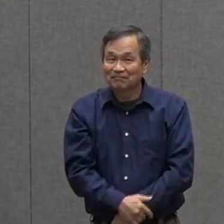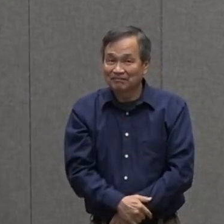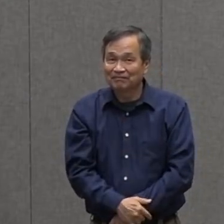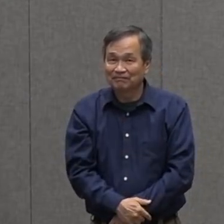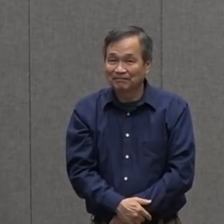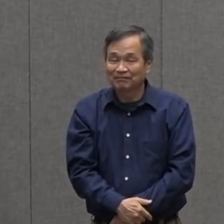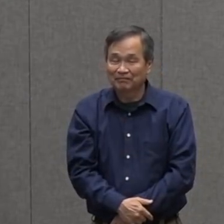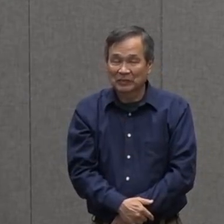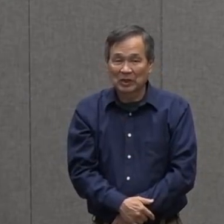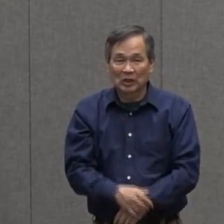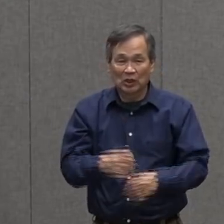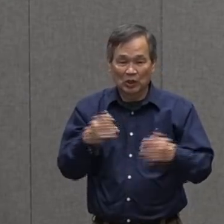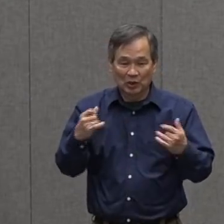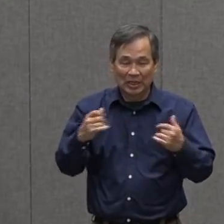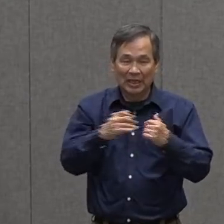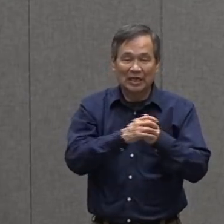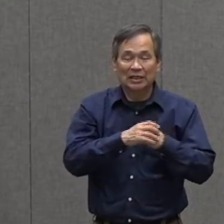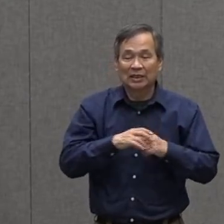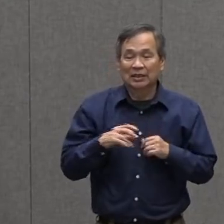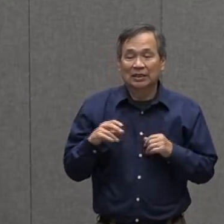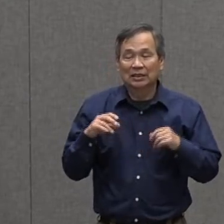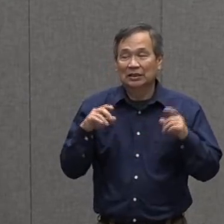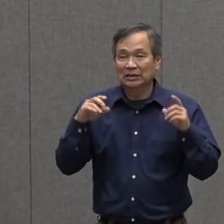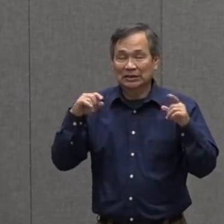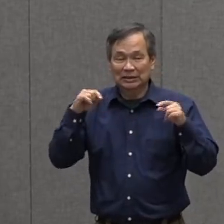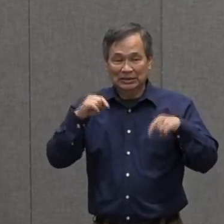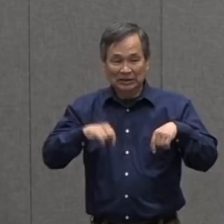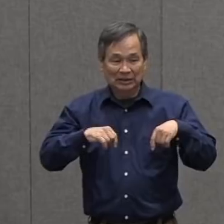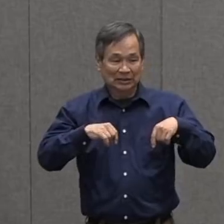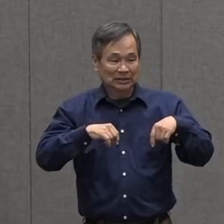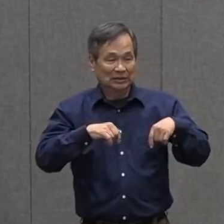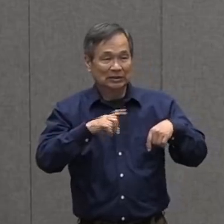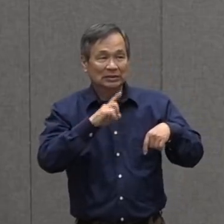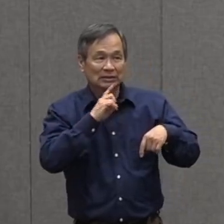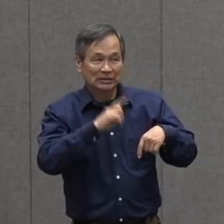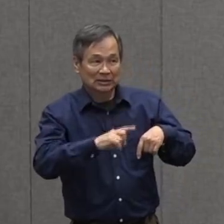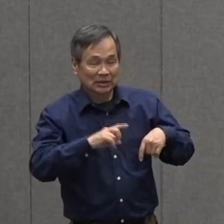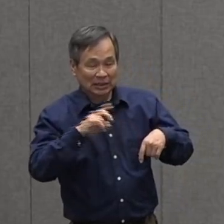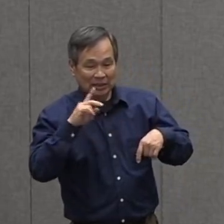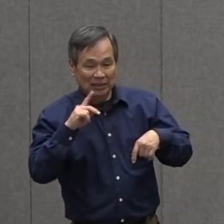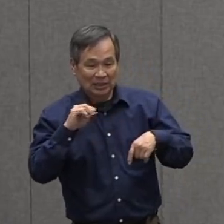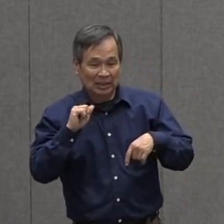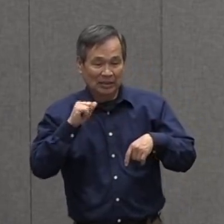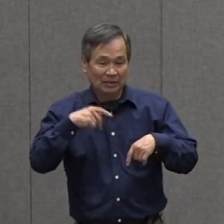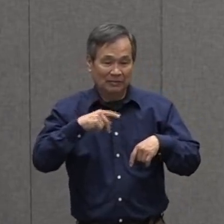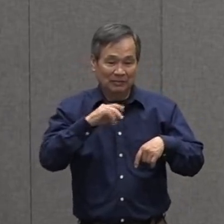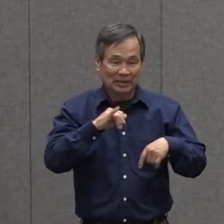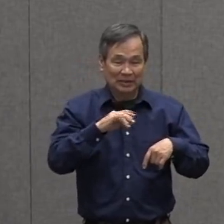"This was Ki-pat who watched his herd "as he stood on one leg like the big stork bird.